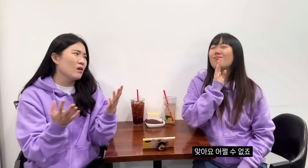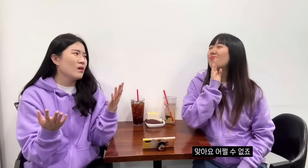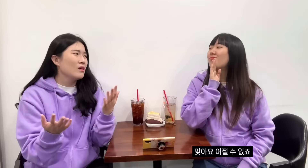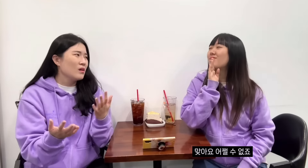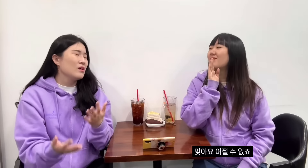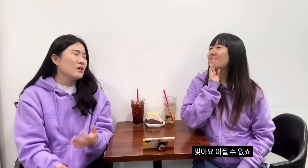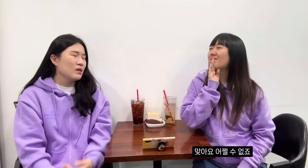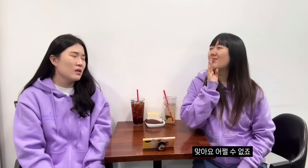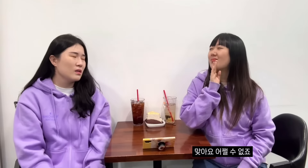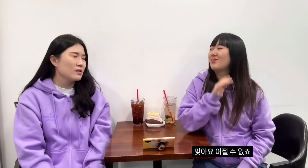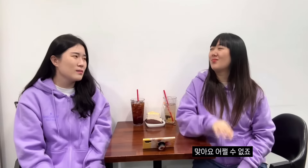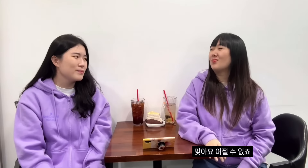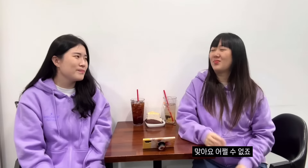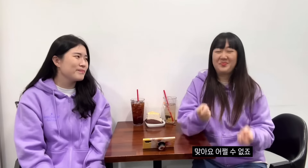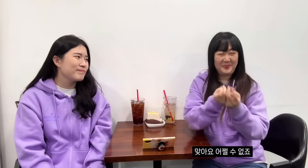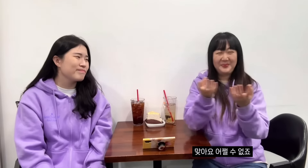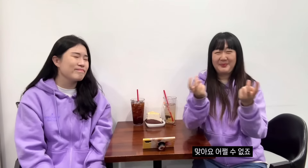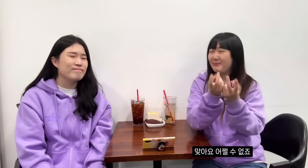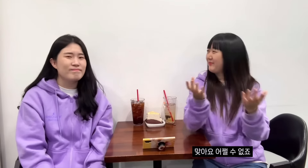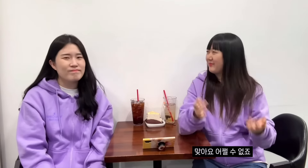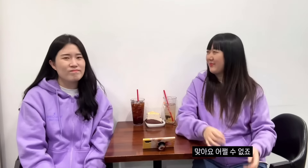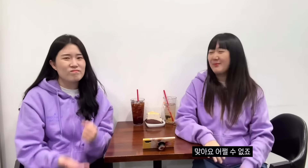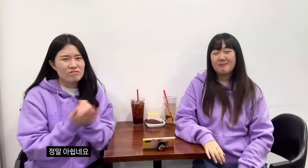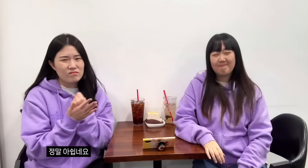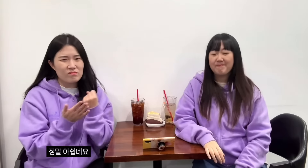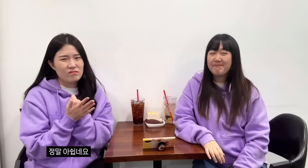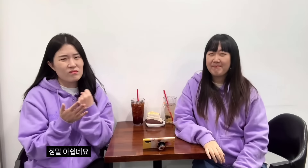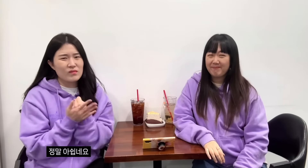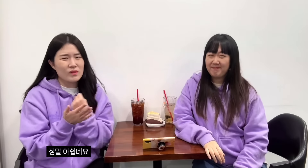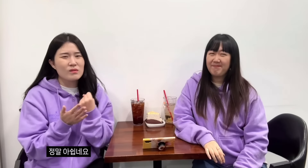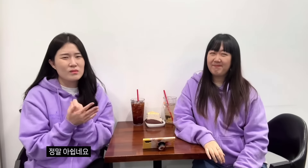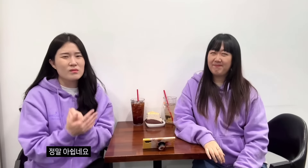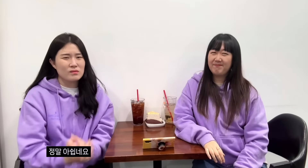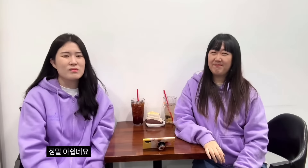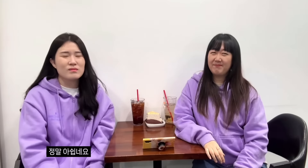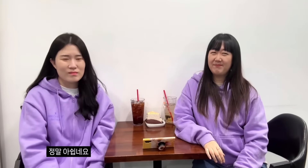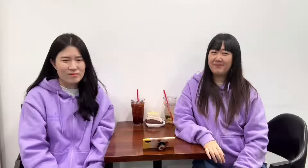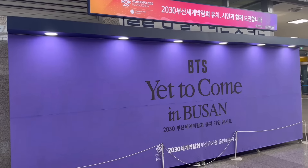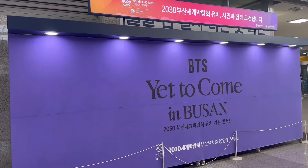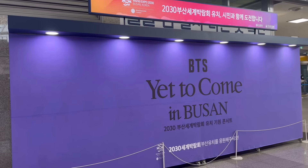That's right, I can't help it I'm so sorry